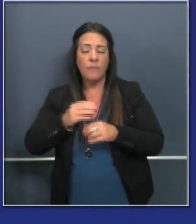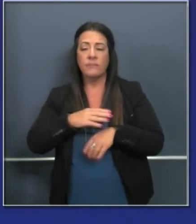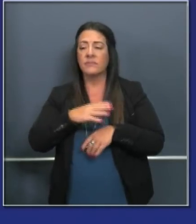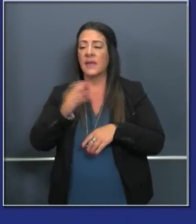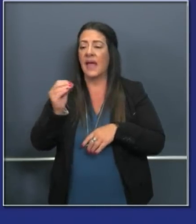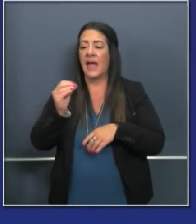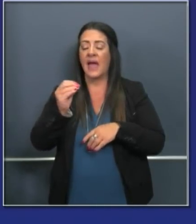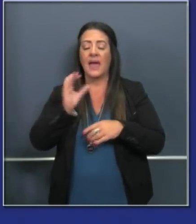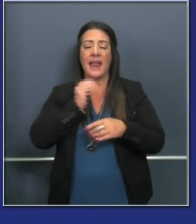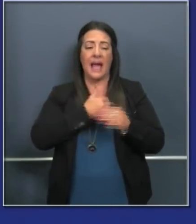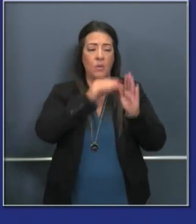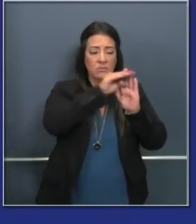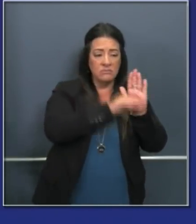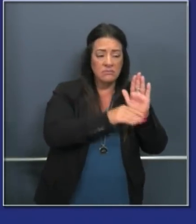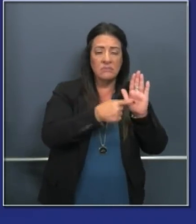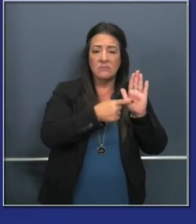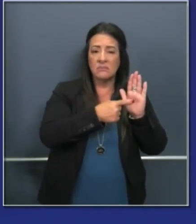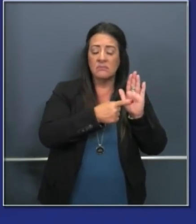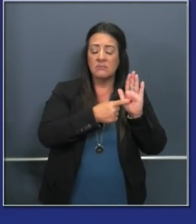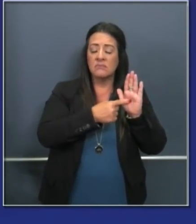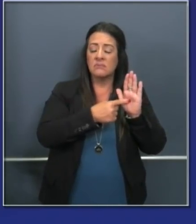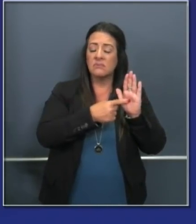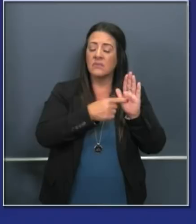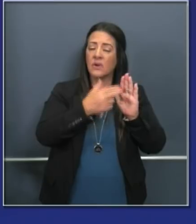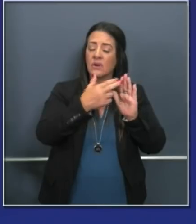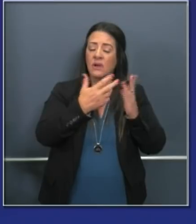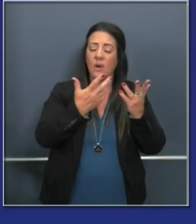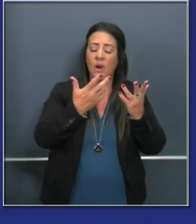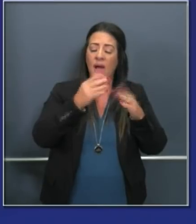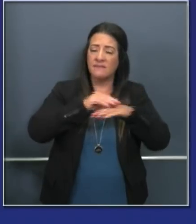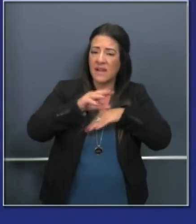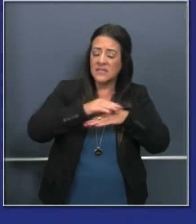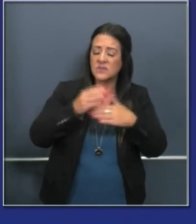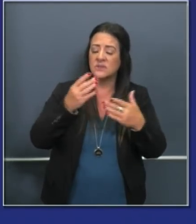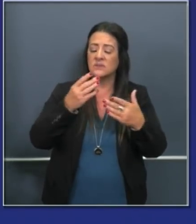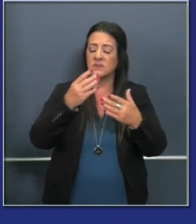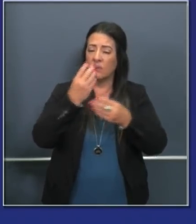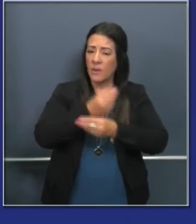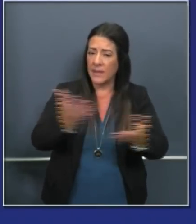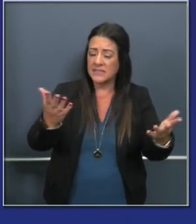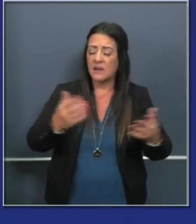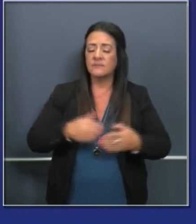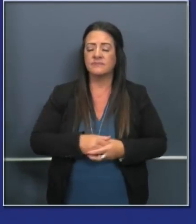HAVE THE CAPACITY AND ABILITY TO TOGGLE BACK IN TERMS OF STAY AT HOME ORDER AND THE